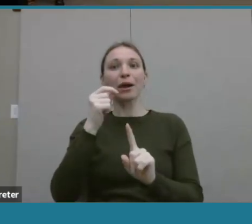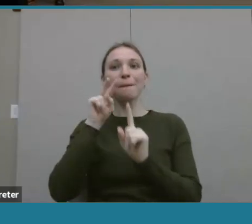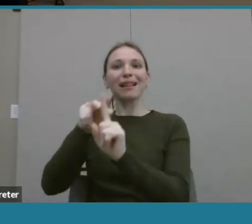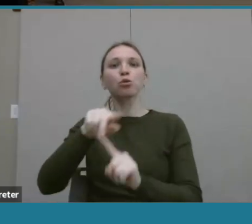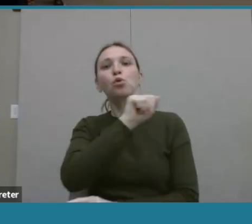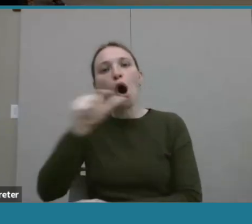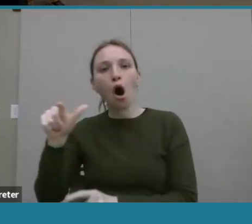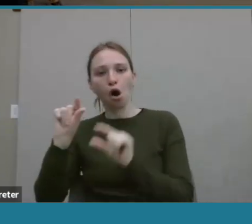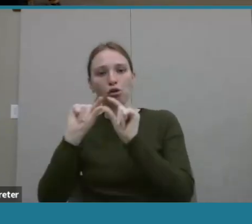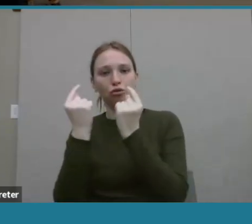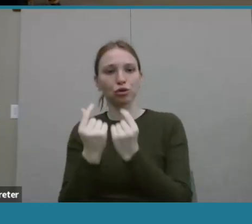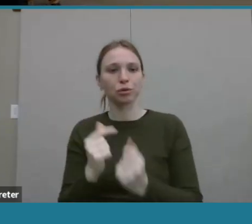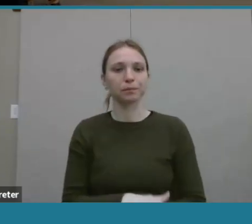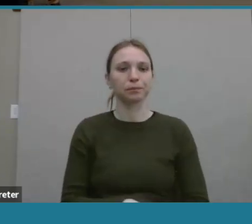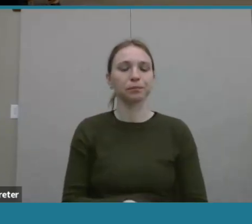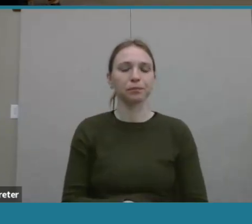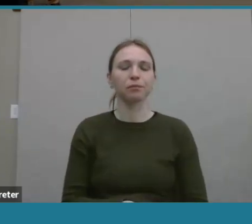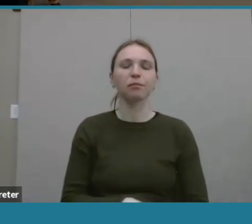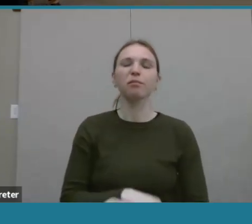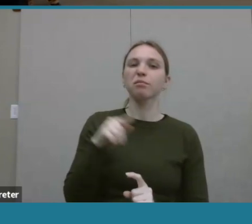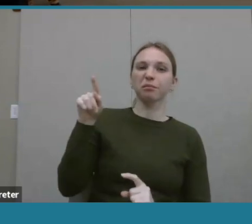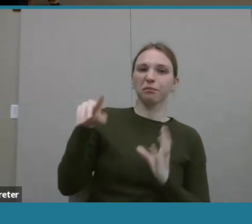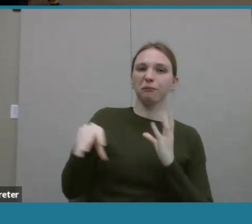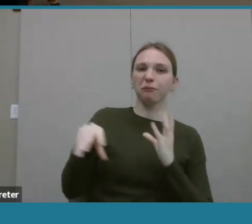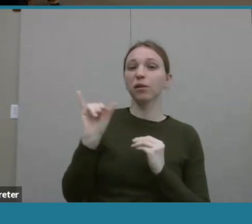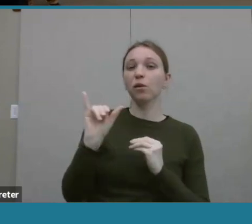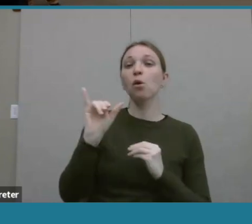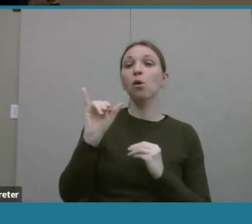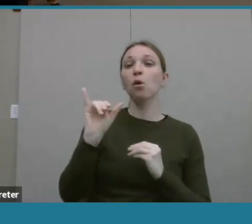I think in those input sessions we started seeing a lot of repeated comments, which